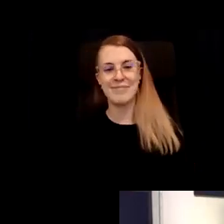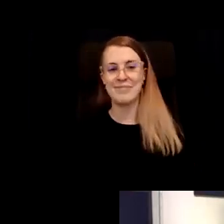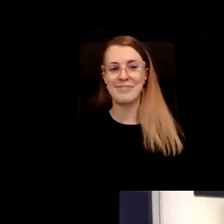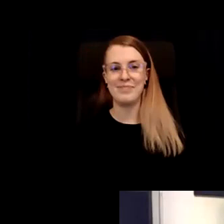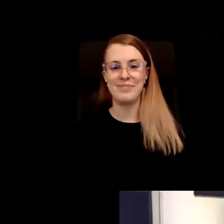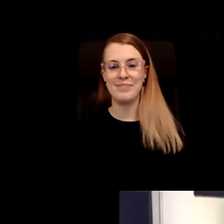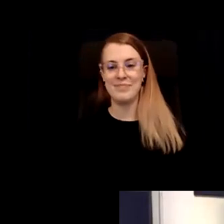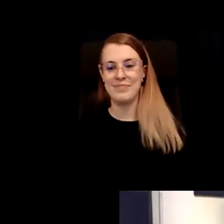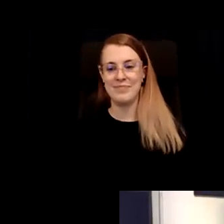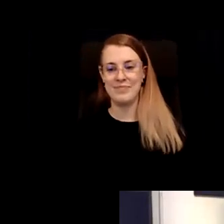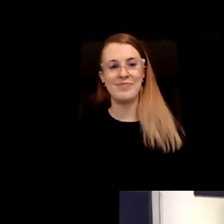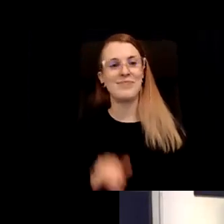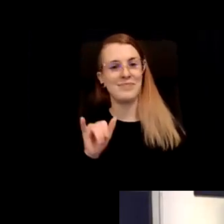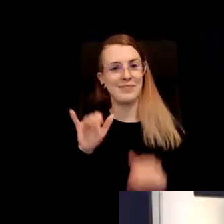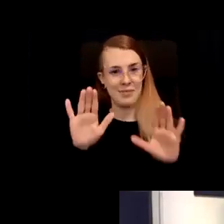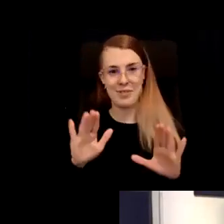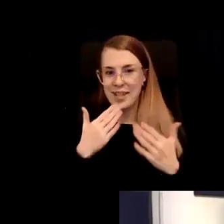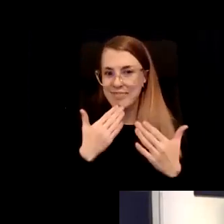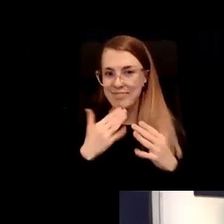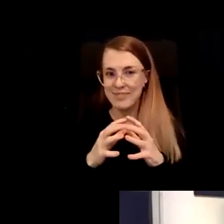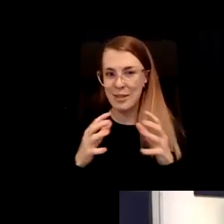That's great. Thanks so much for being here.